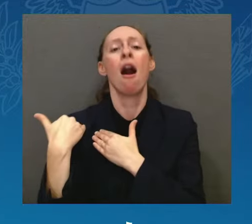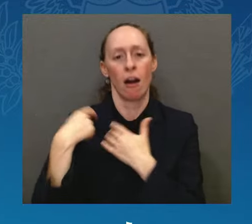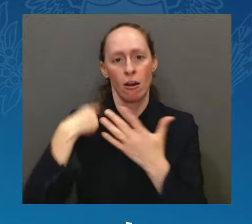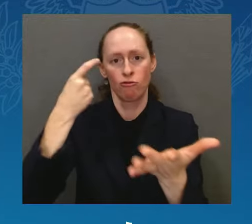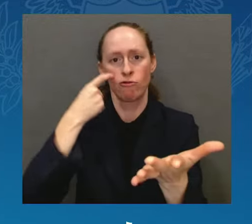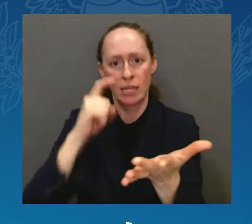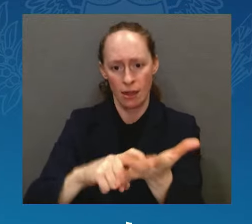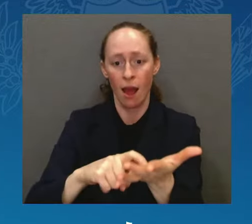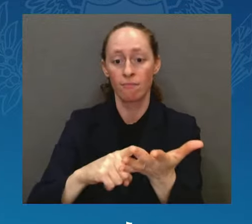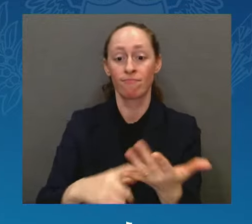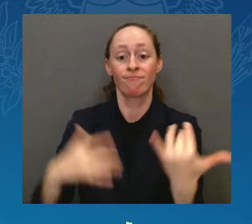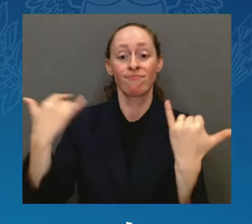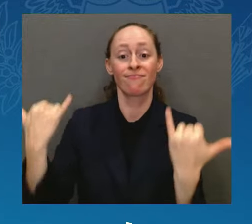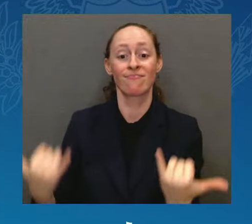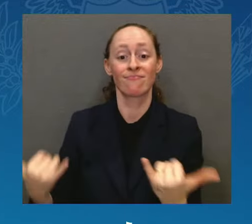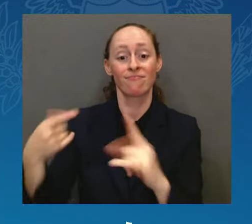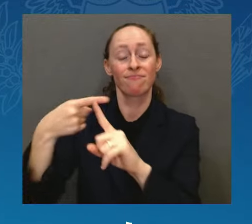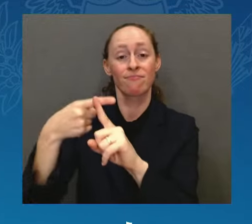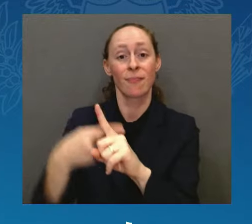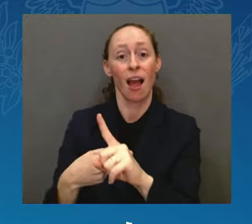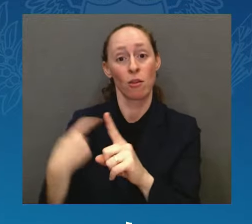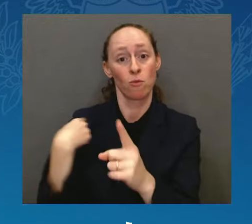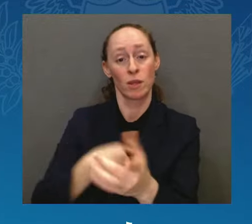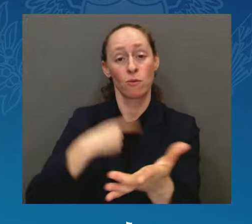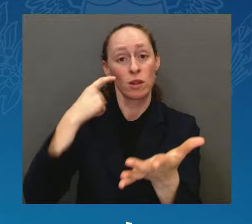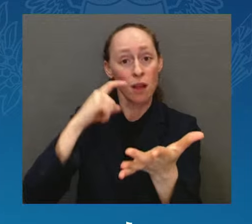the voices of your family and the community --